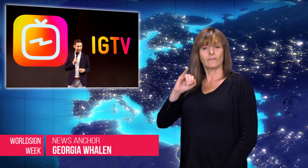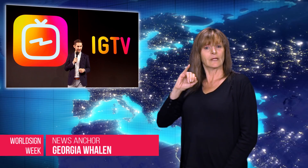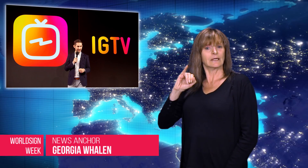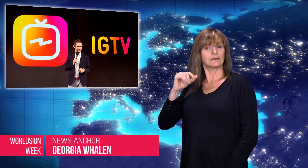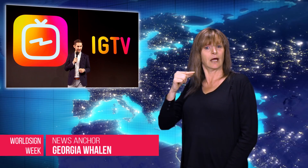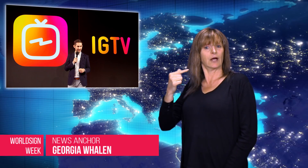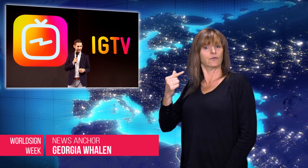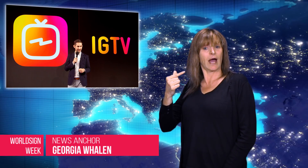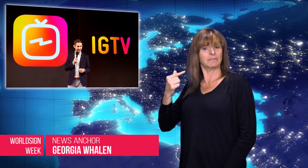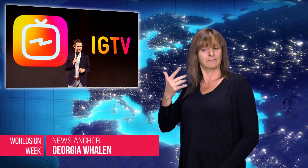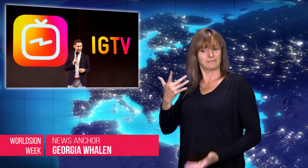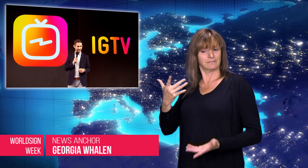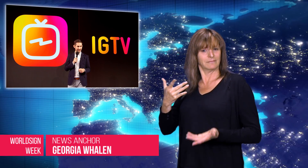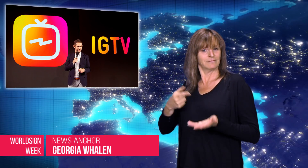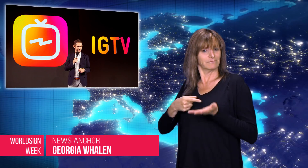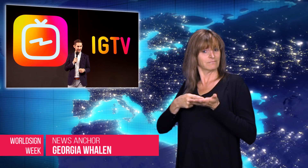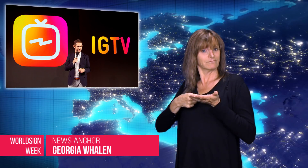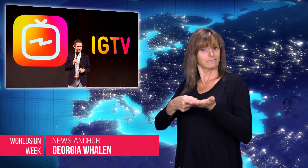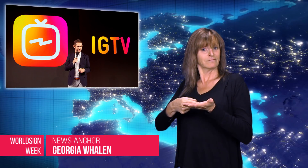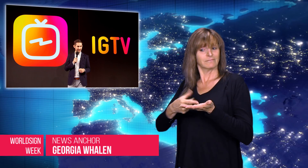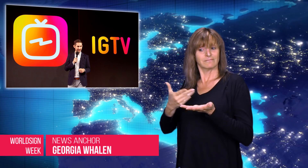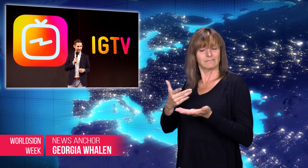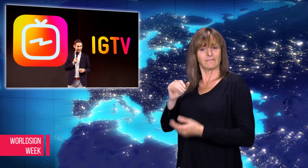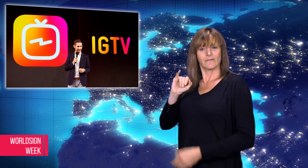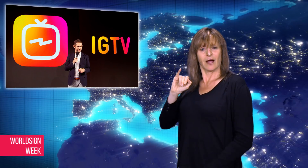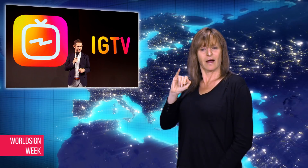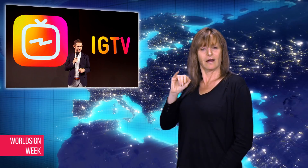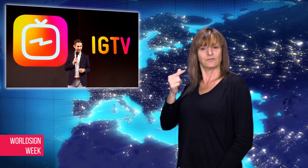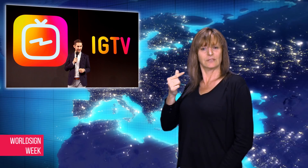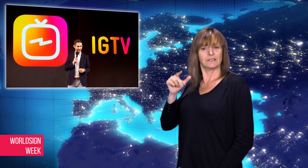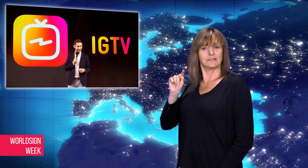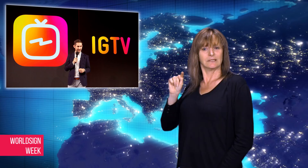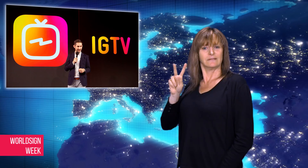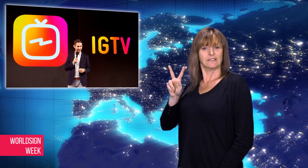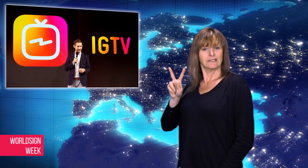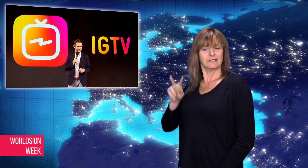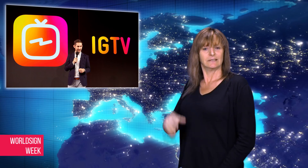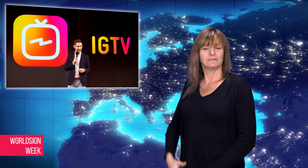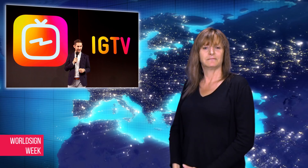Georgia: Instagram Introduces IGTV